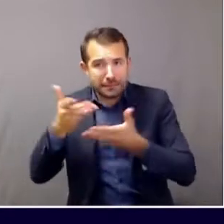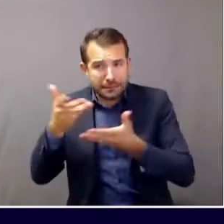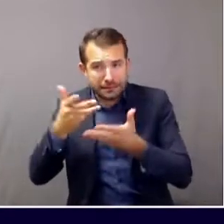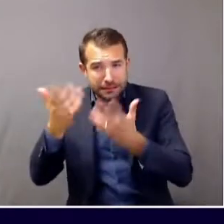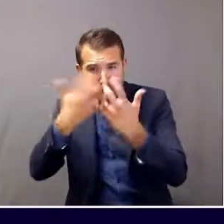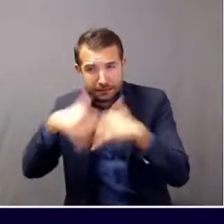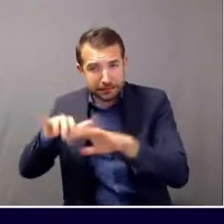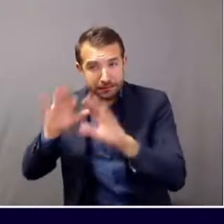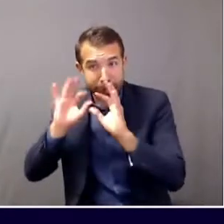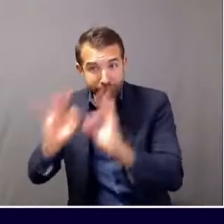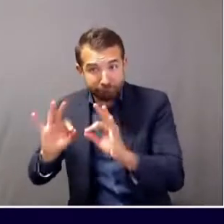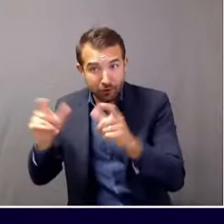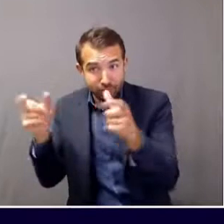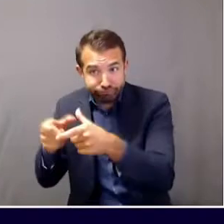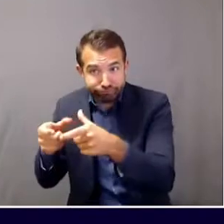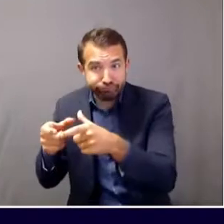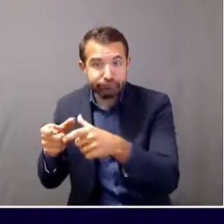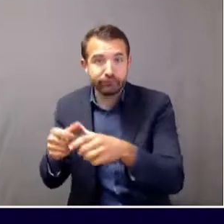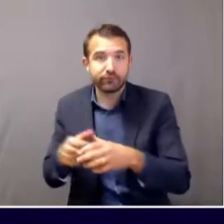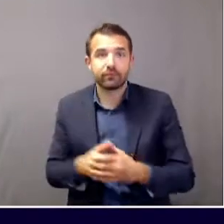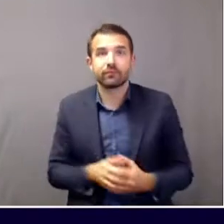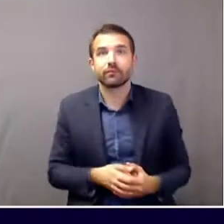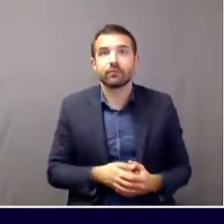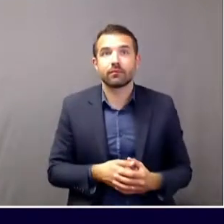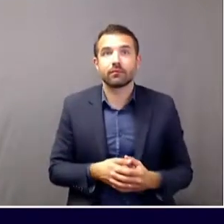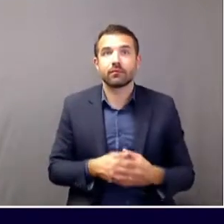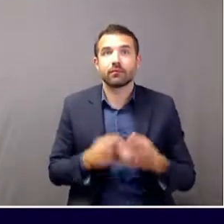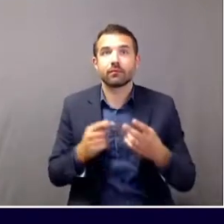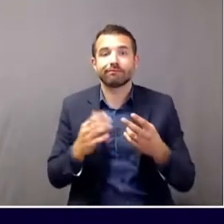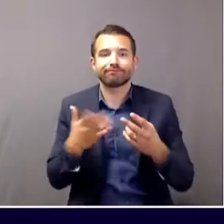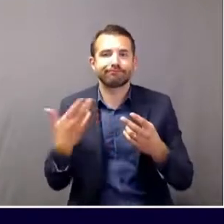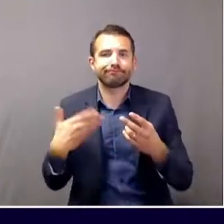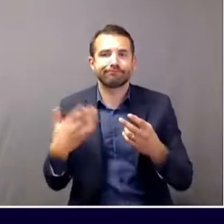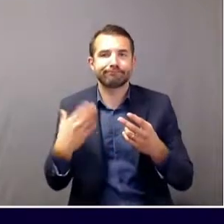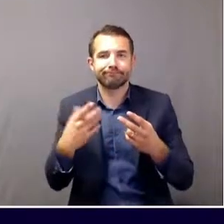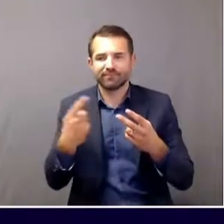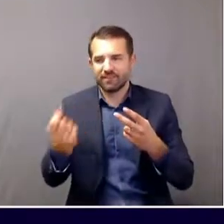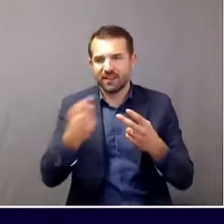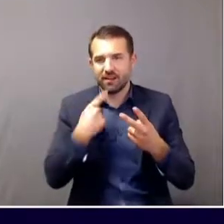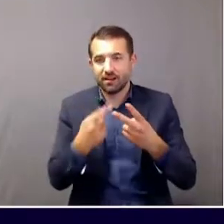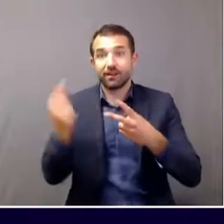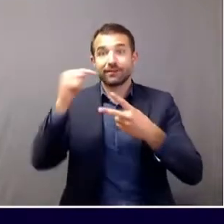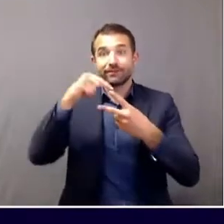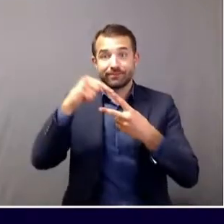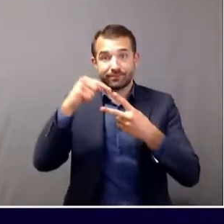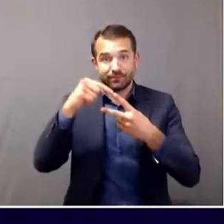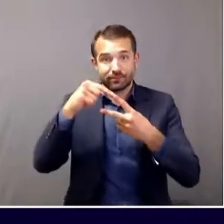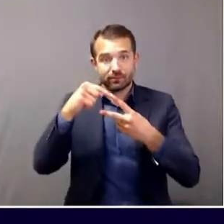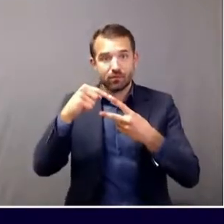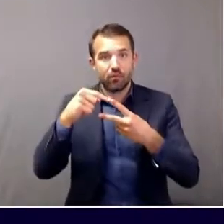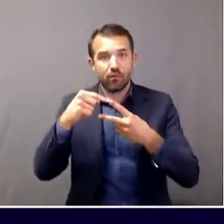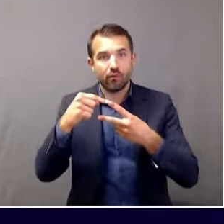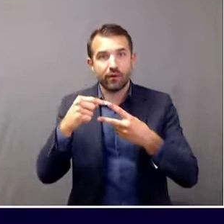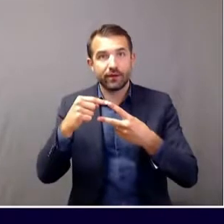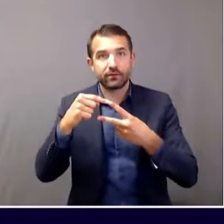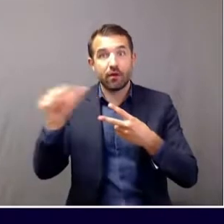and then Joe you ask about others